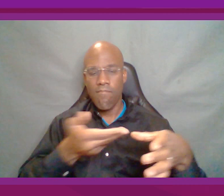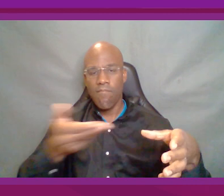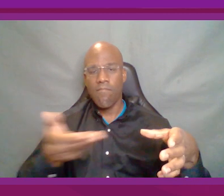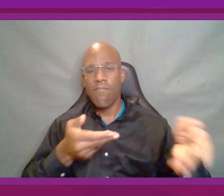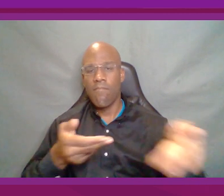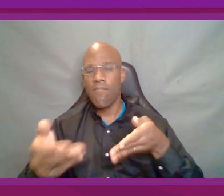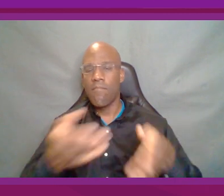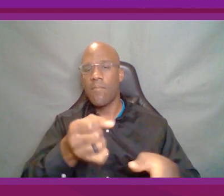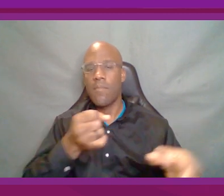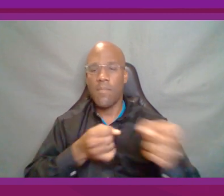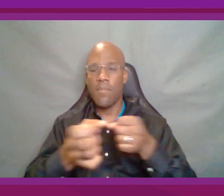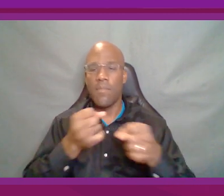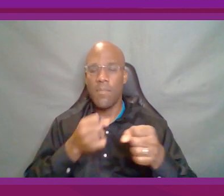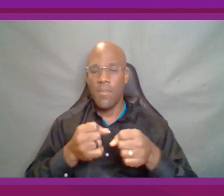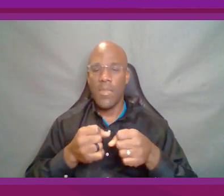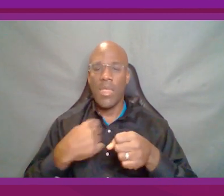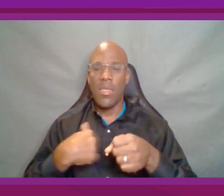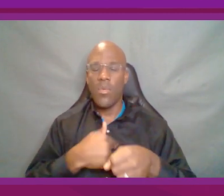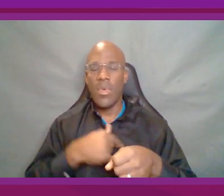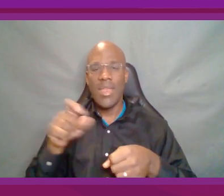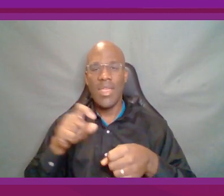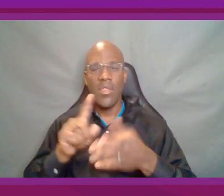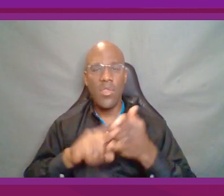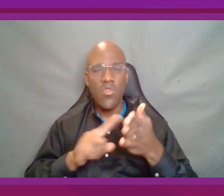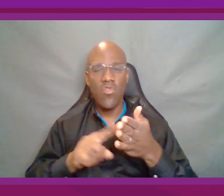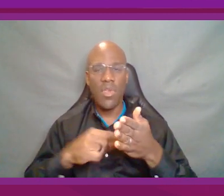the table, how does this work, and then there in the entire process, how we tap